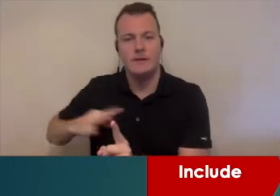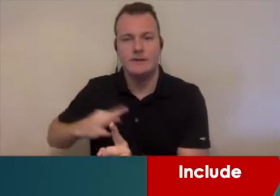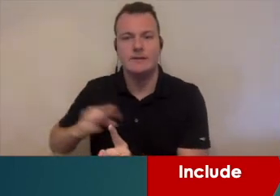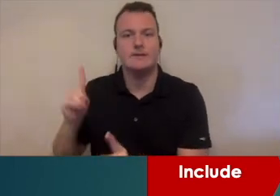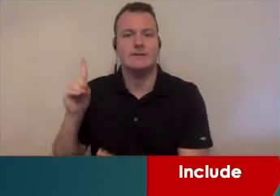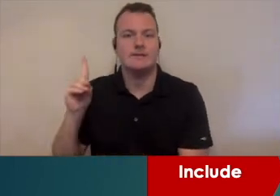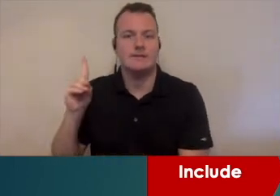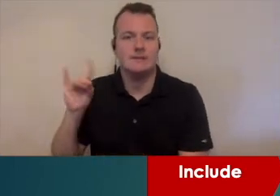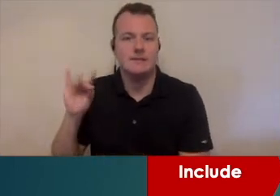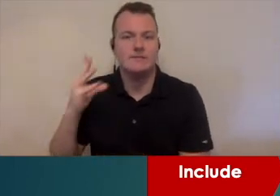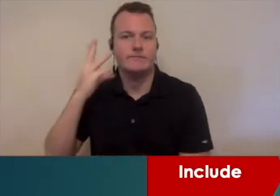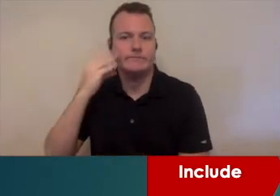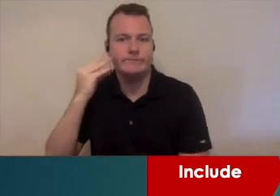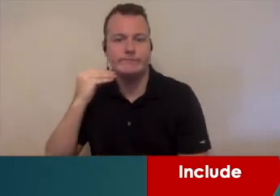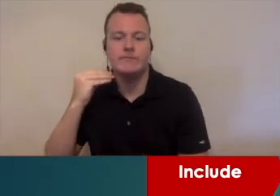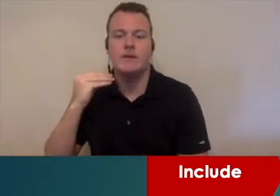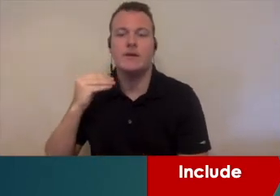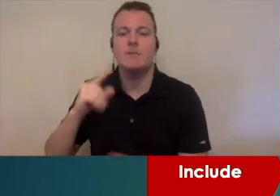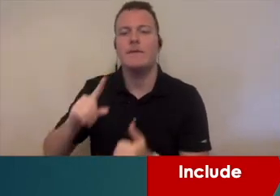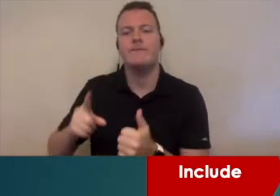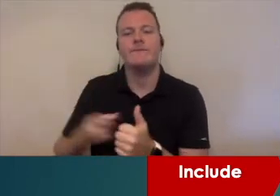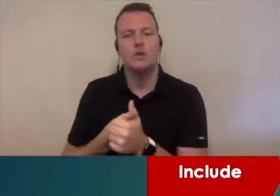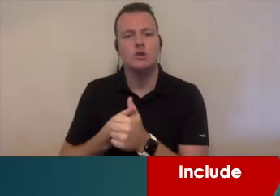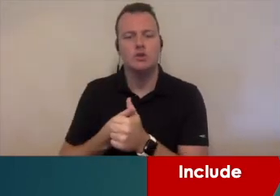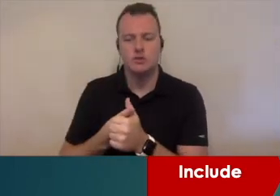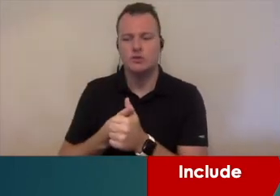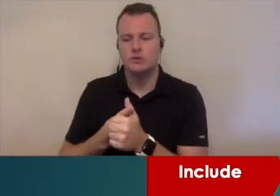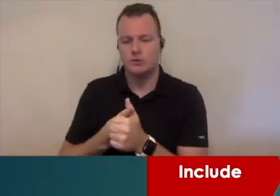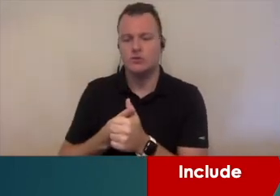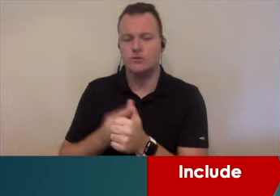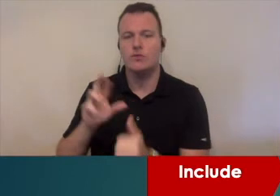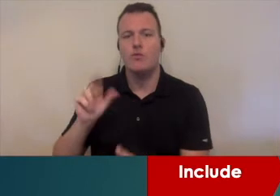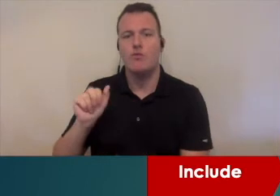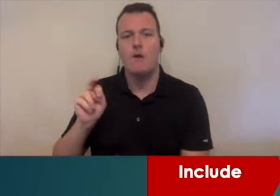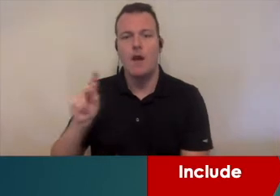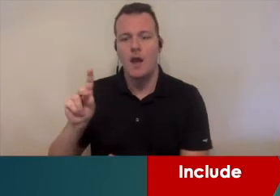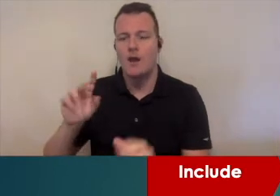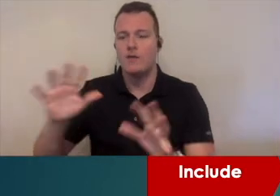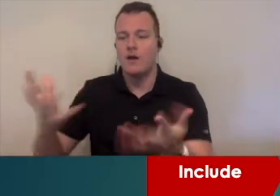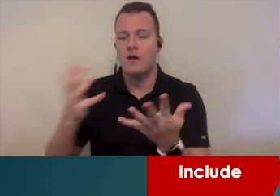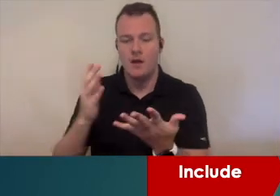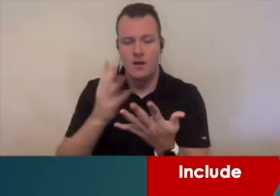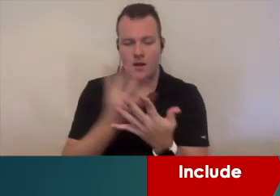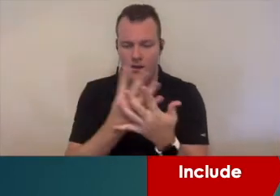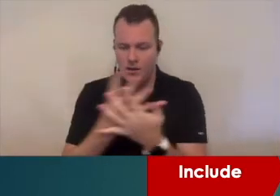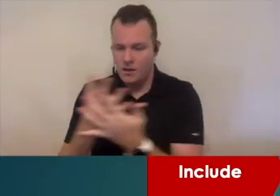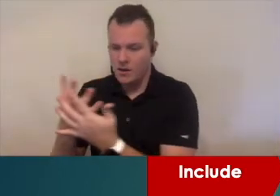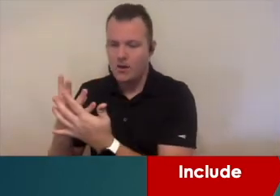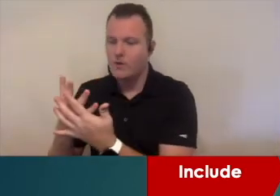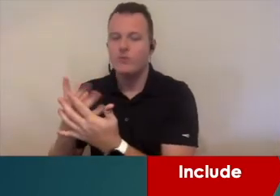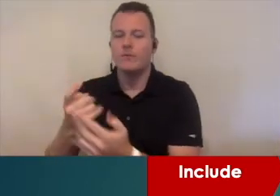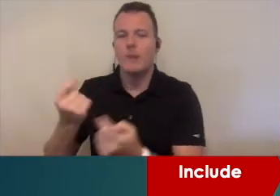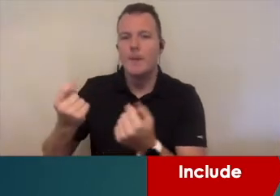and kind of weed out my first round before they get to a phone interview, or